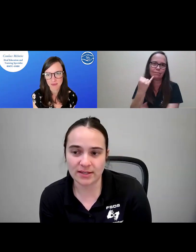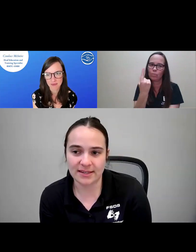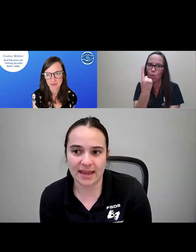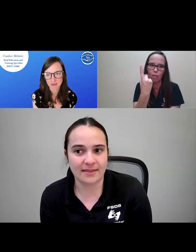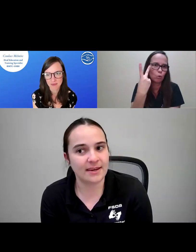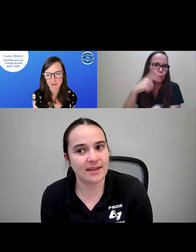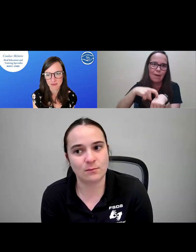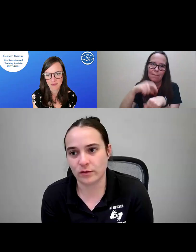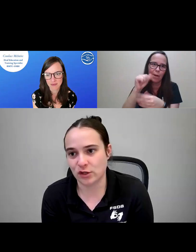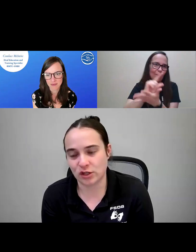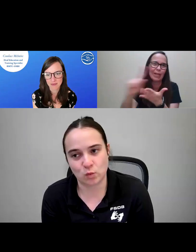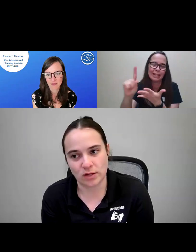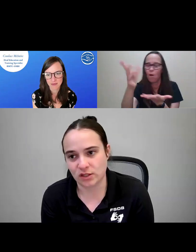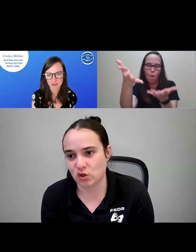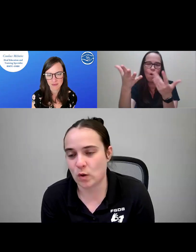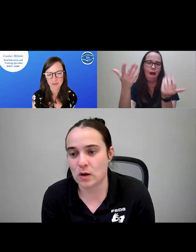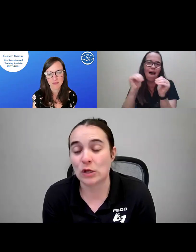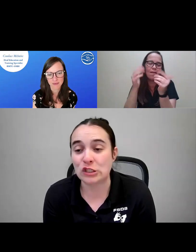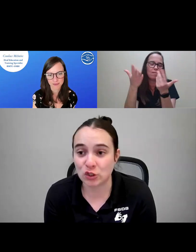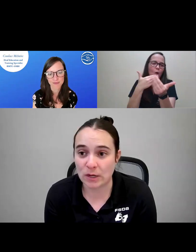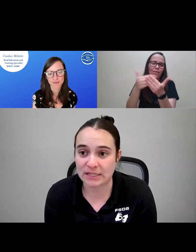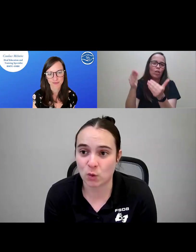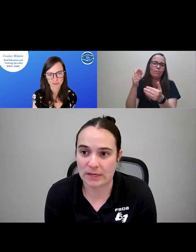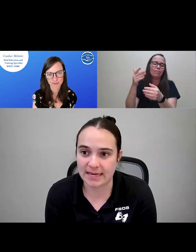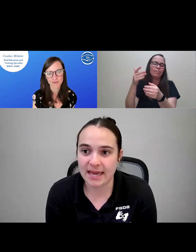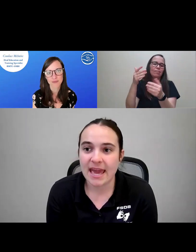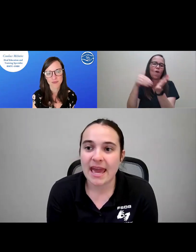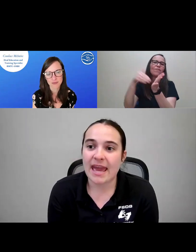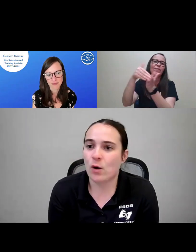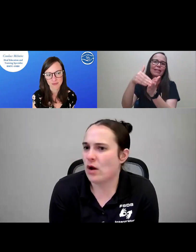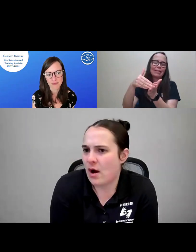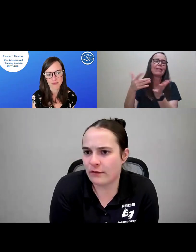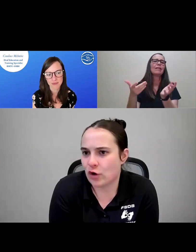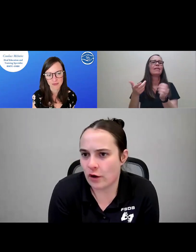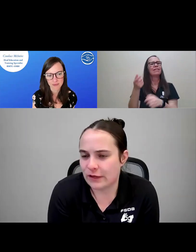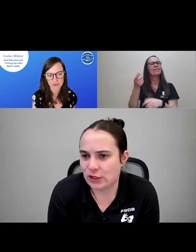student and saying, "Hey, they need more than just once a once or twice a week or however